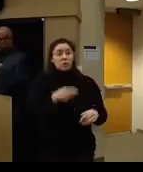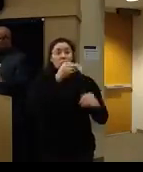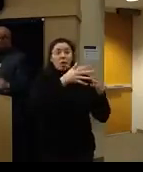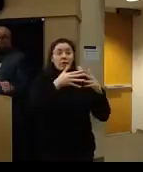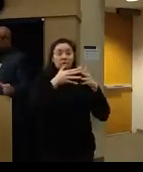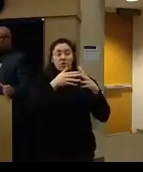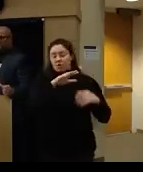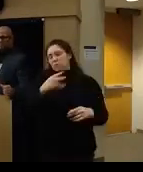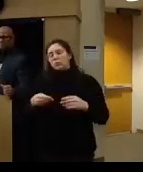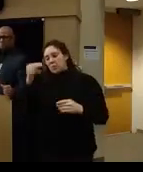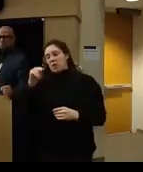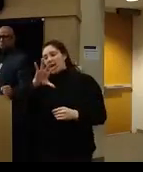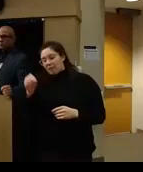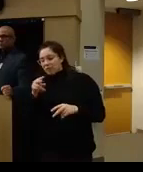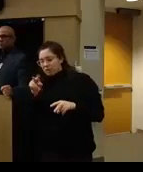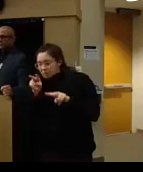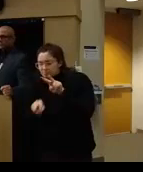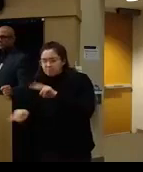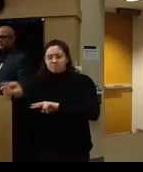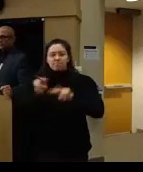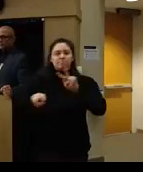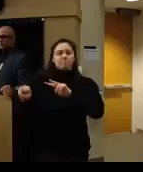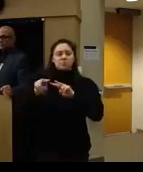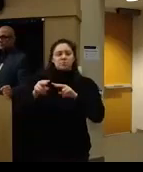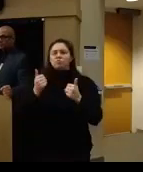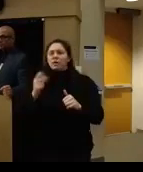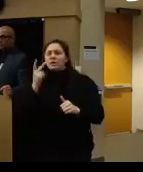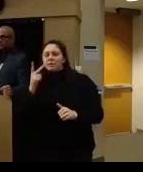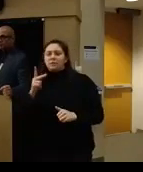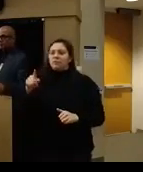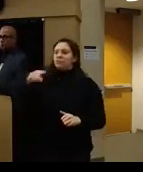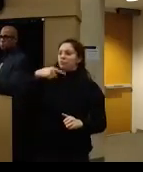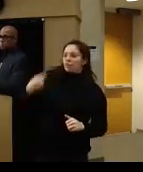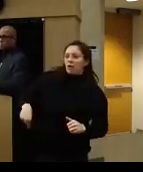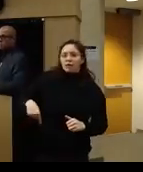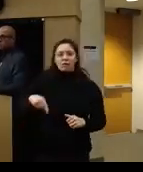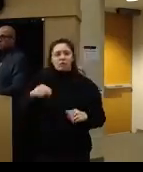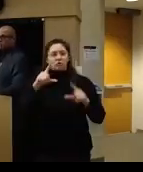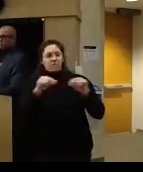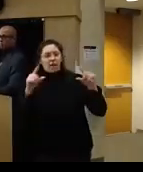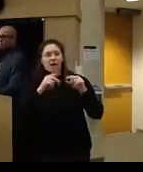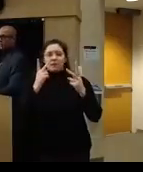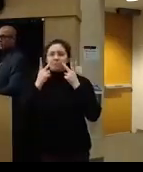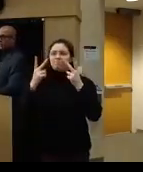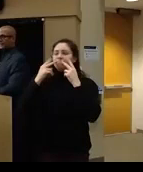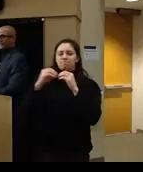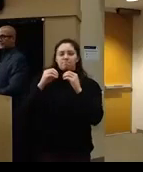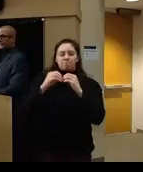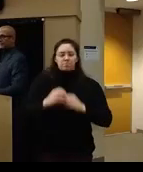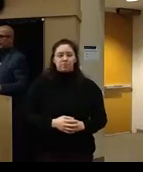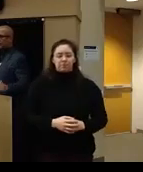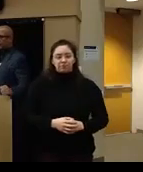the mythological development of India Tibet China and Japan it is the character that is